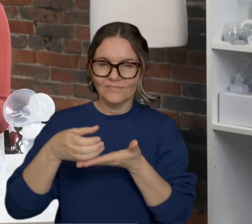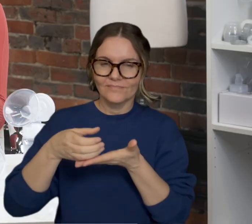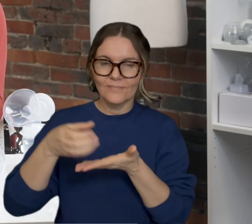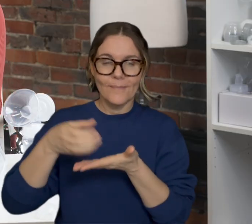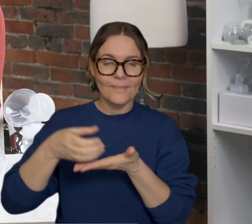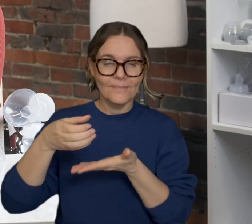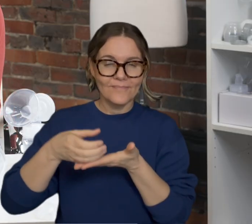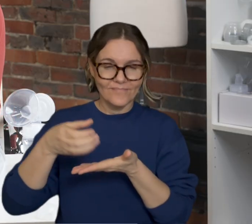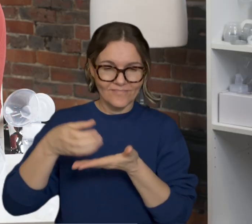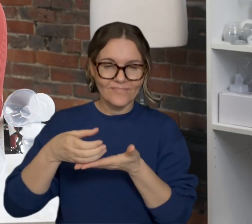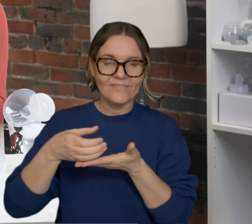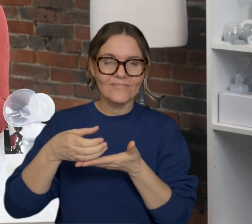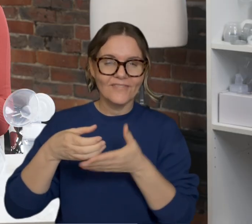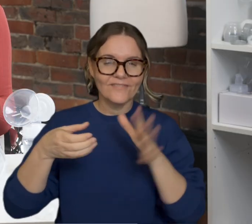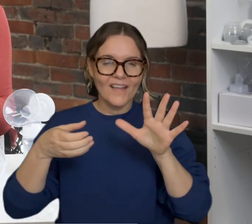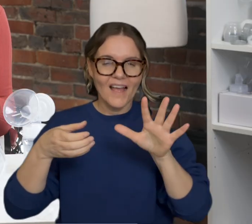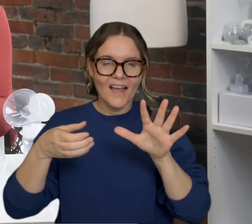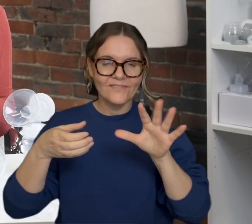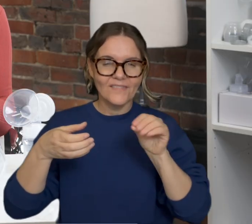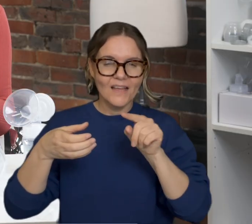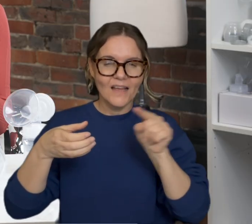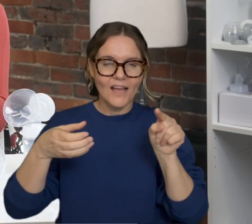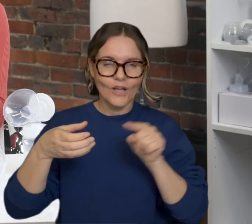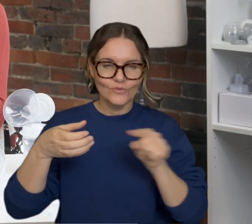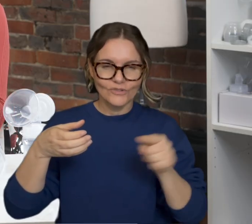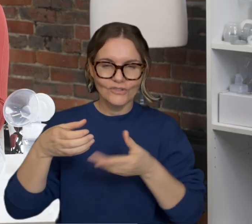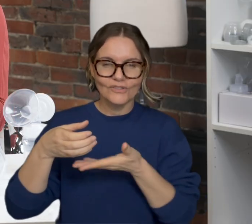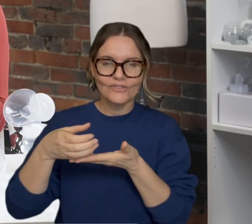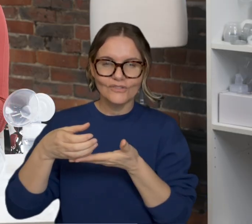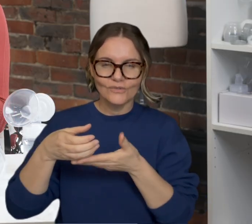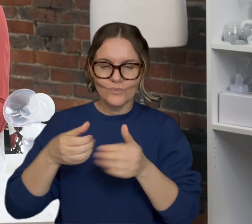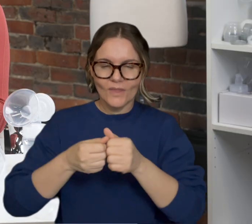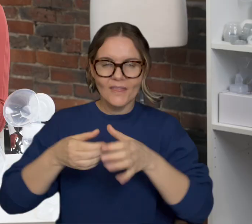the Cimilre comes with a five fluid ounce storage capacity bottle and they are wide neck and they